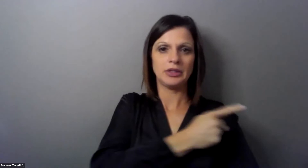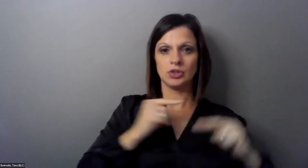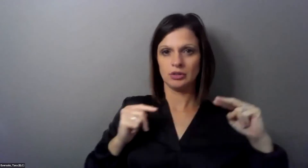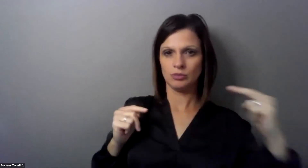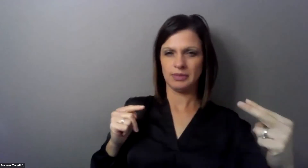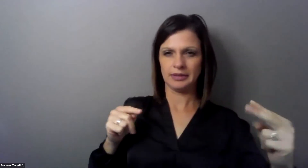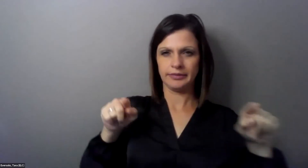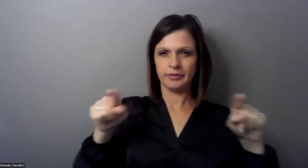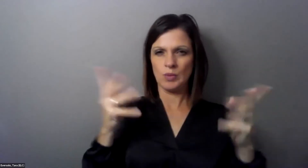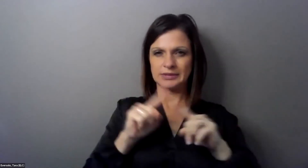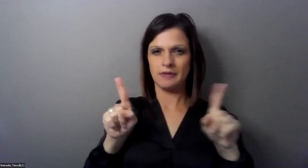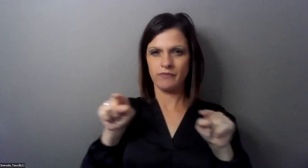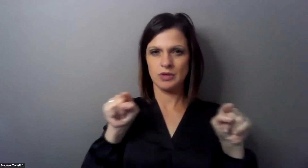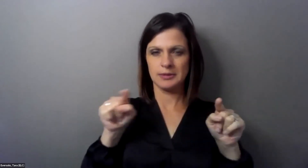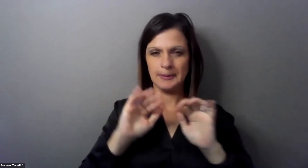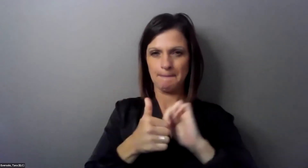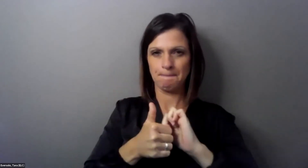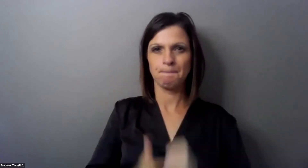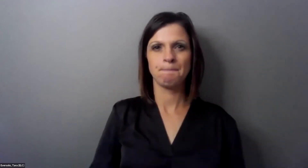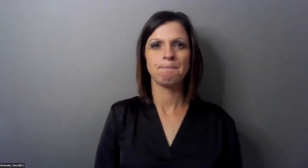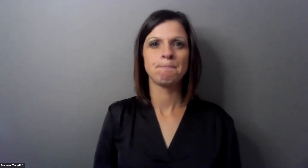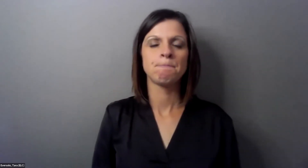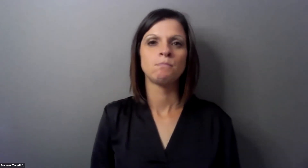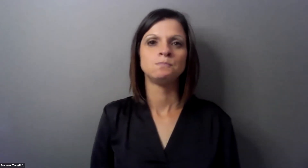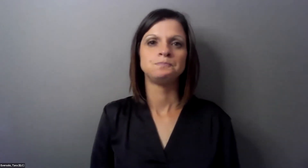Go ahead.